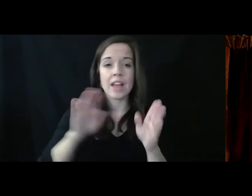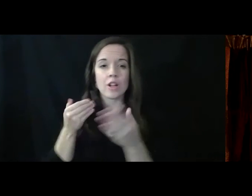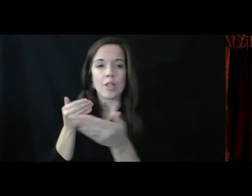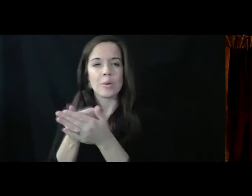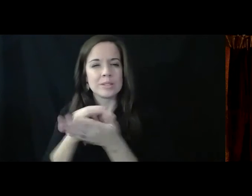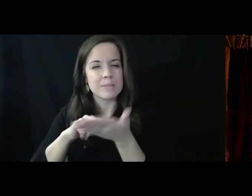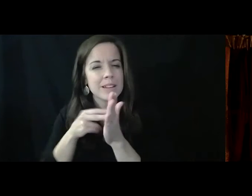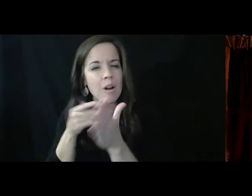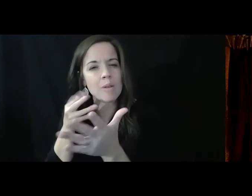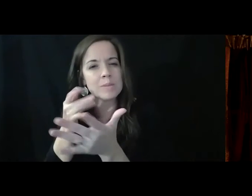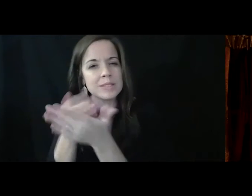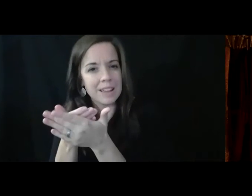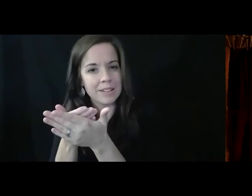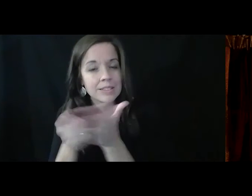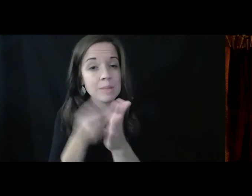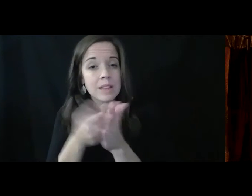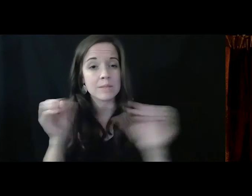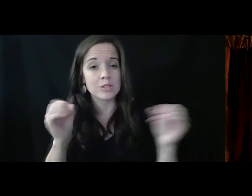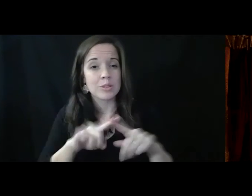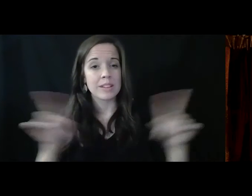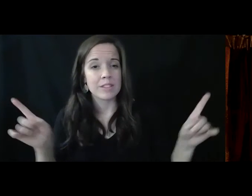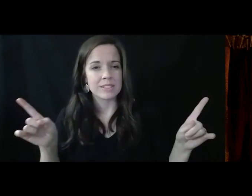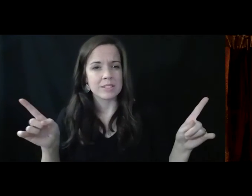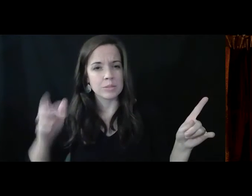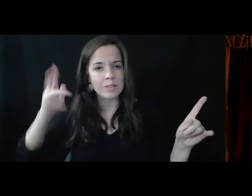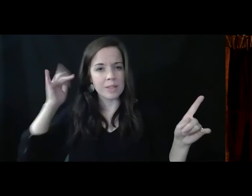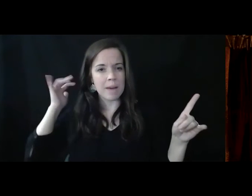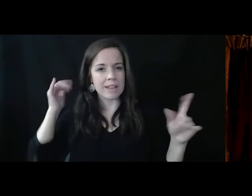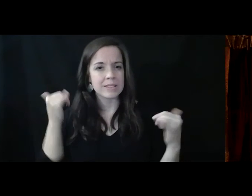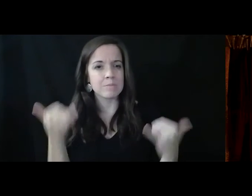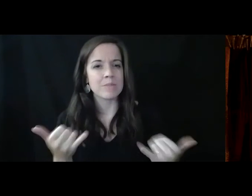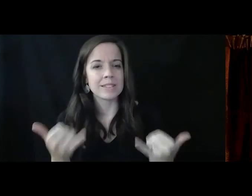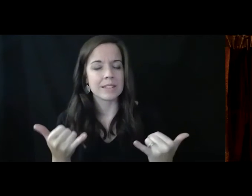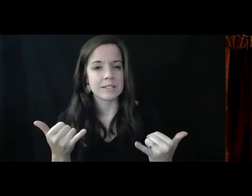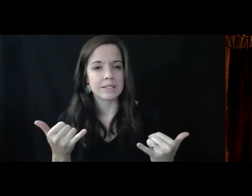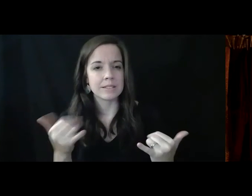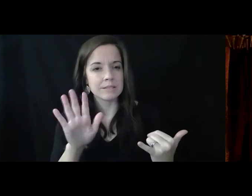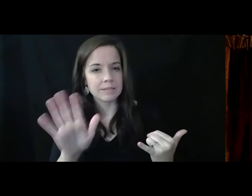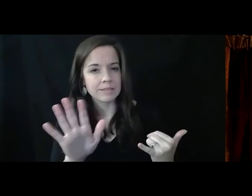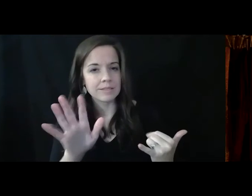Sometimes there’s no difference between the past and present, as in: to read and to have read.